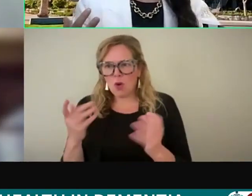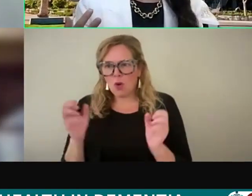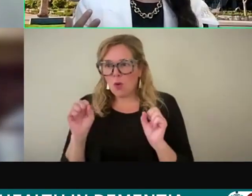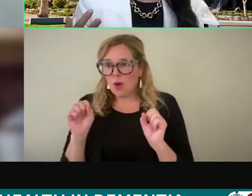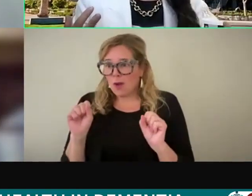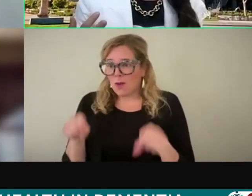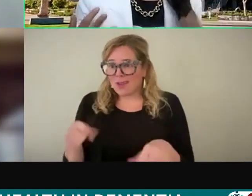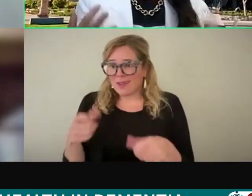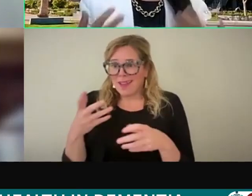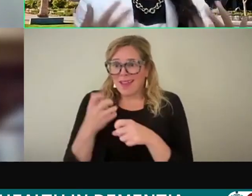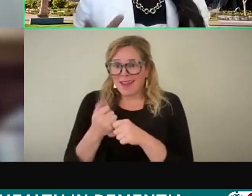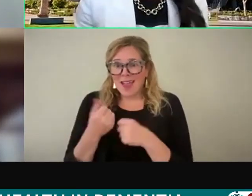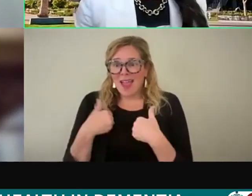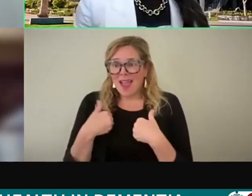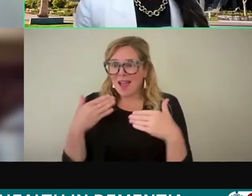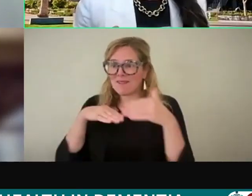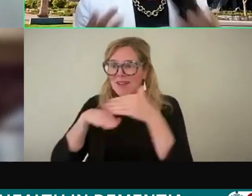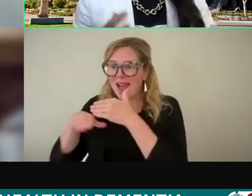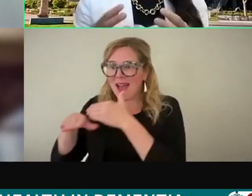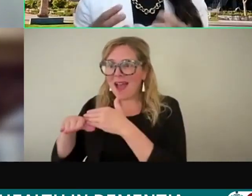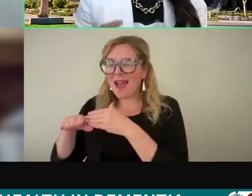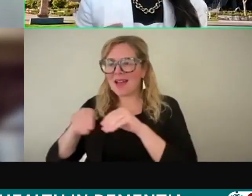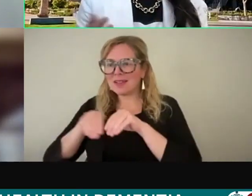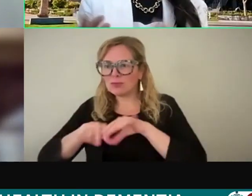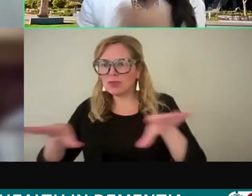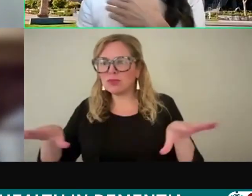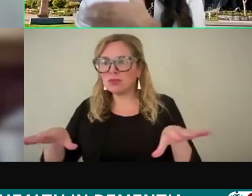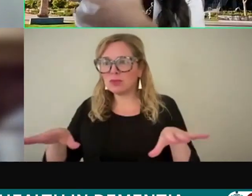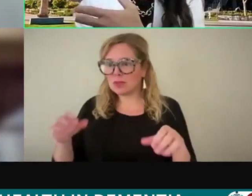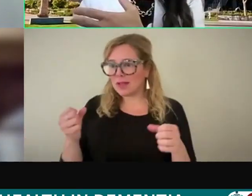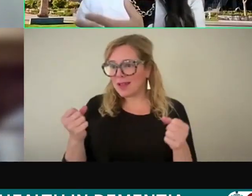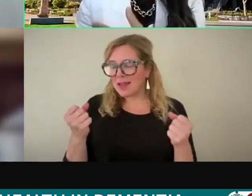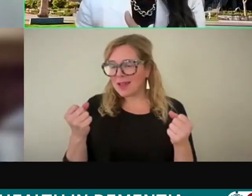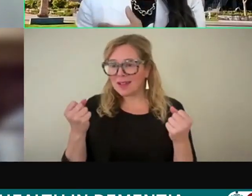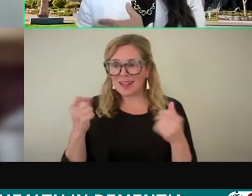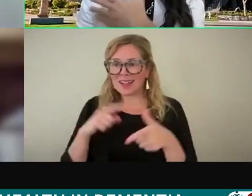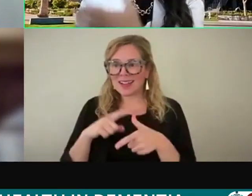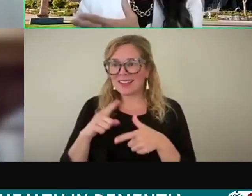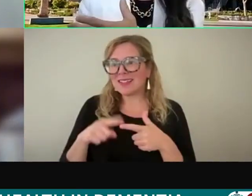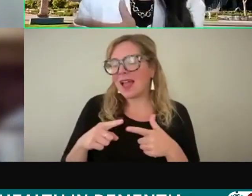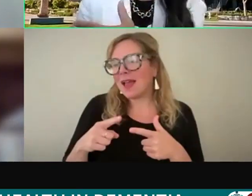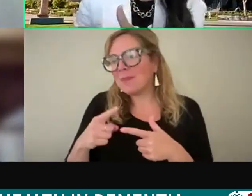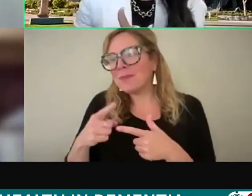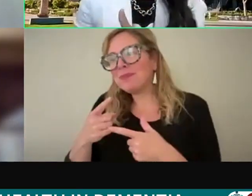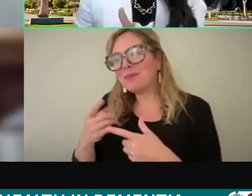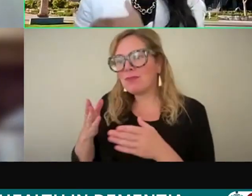people can provide blood and not necessarily in an academic setting, or specialized setting. But